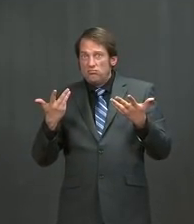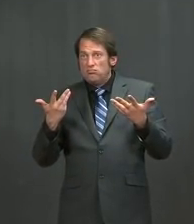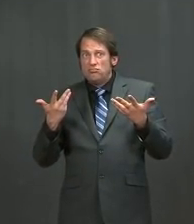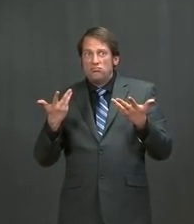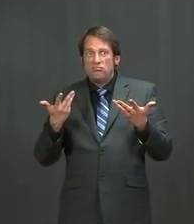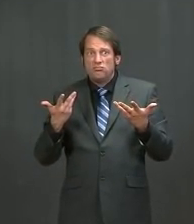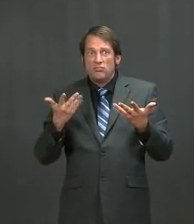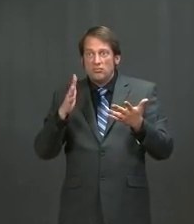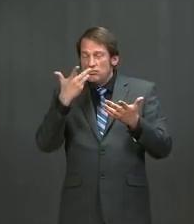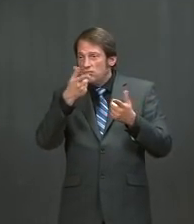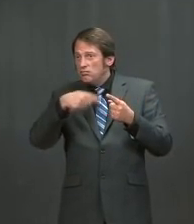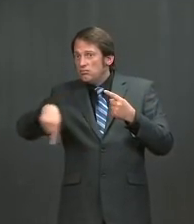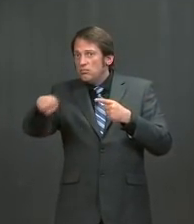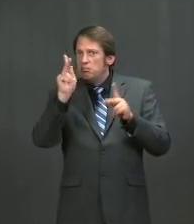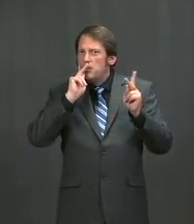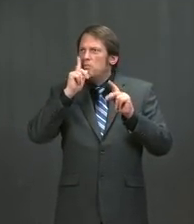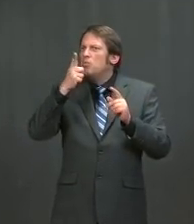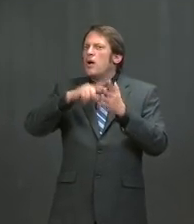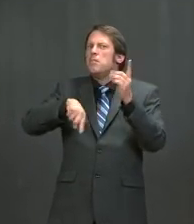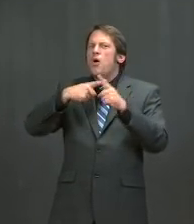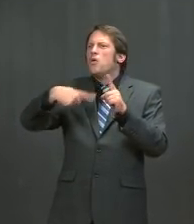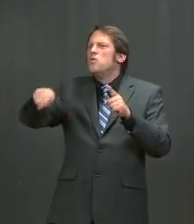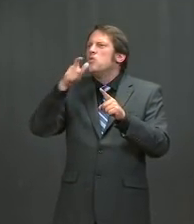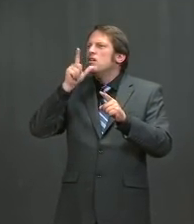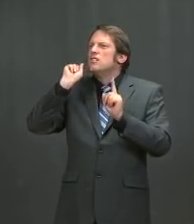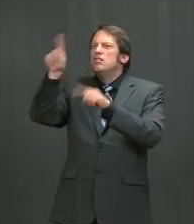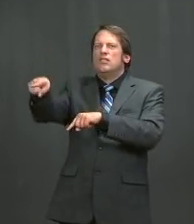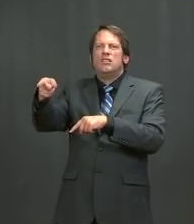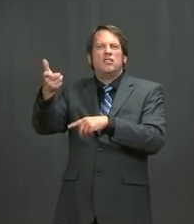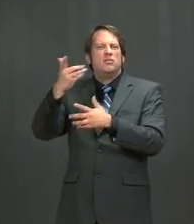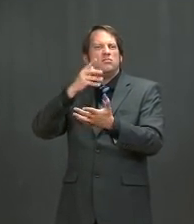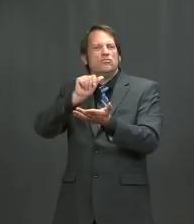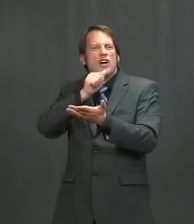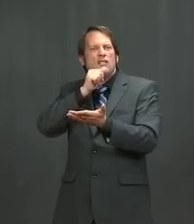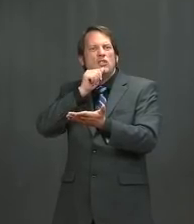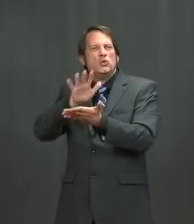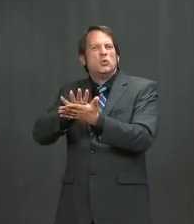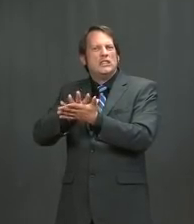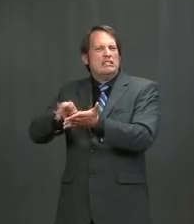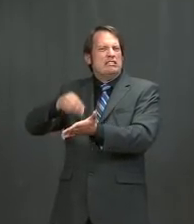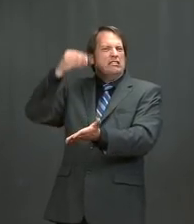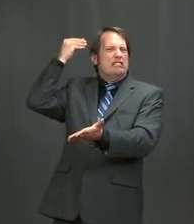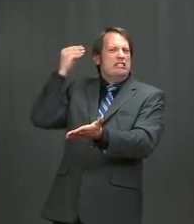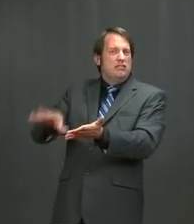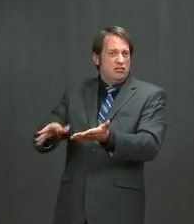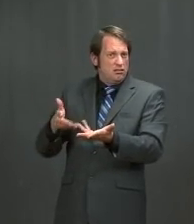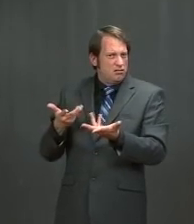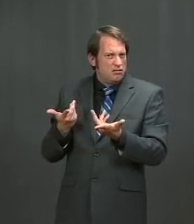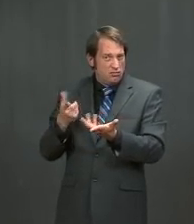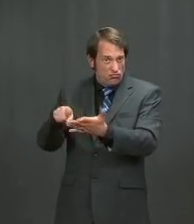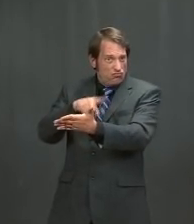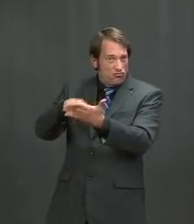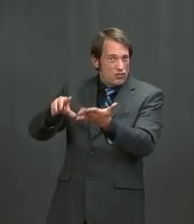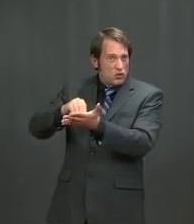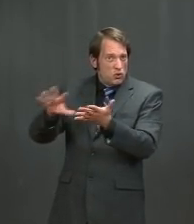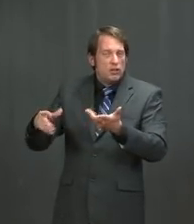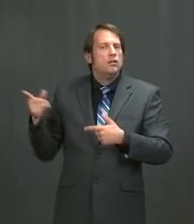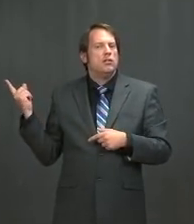Ms. Psaki: Well, first, he continues to look -- look forward to -- he'd welcome a bill signed by -- or passed by Congress, I should say,